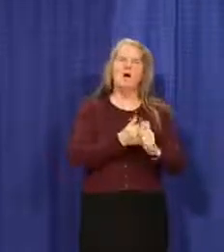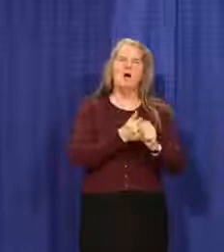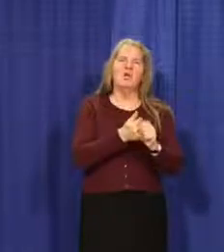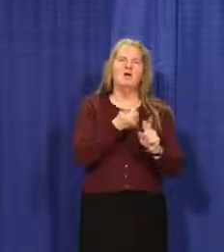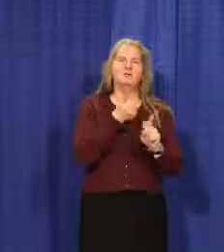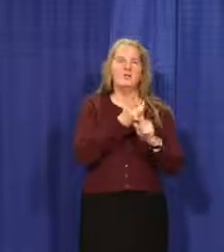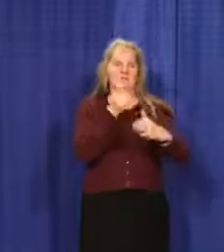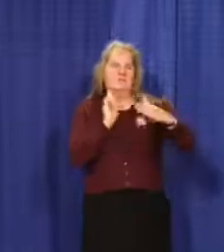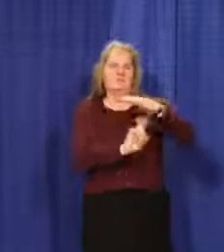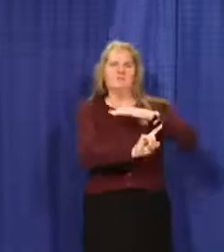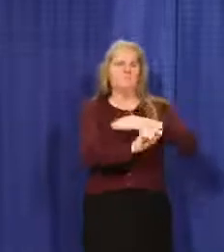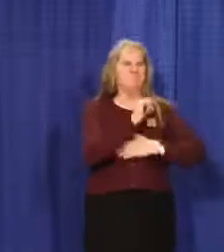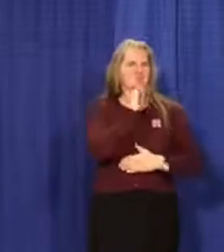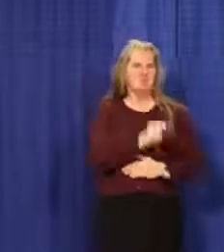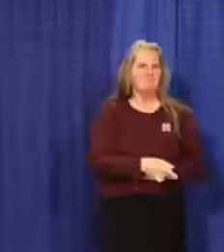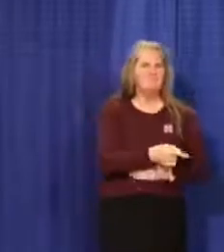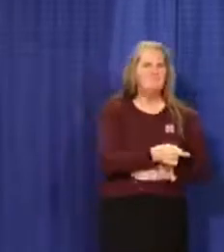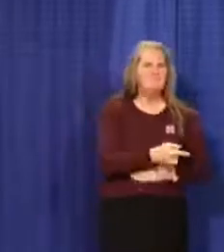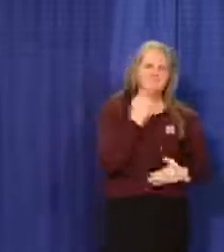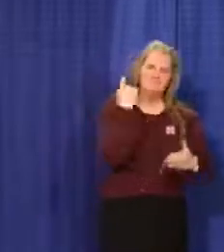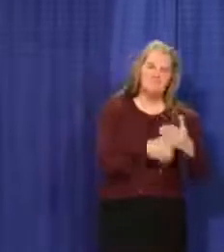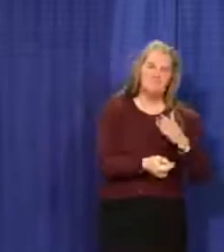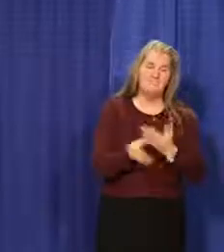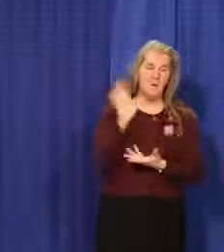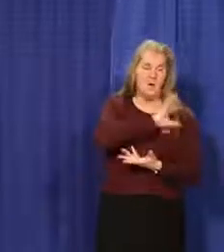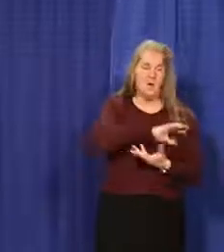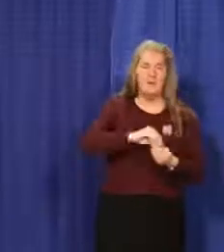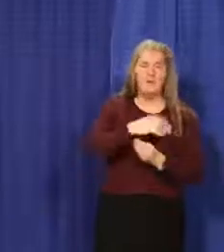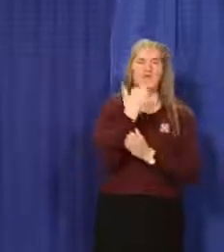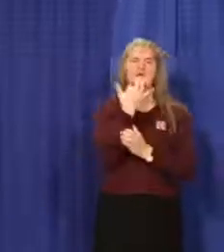required. This brings total charges up to